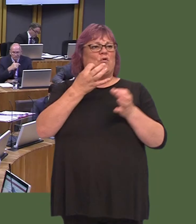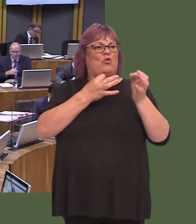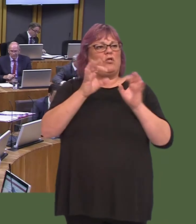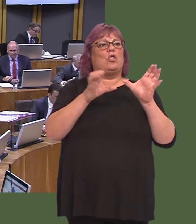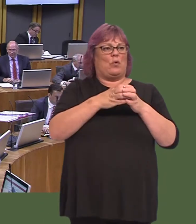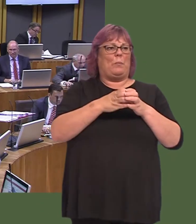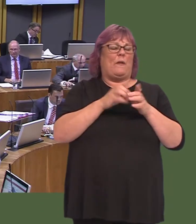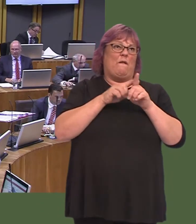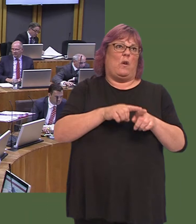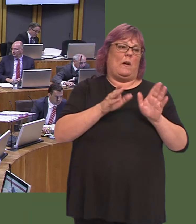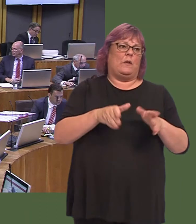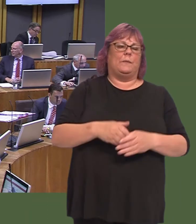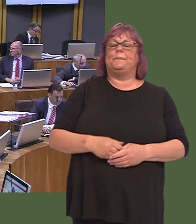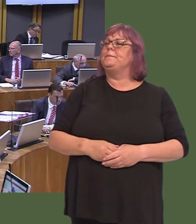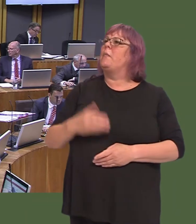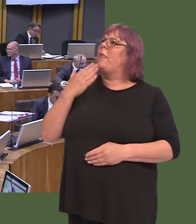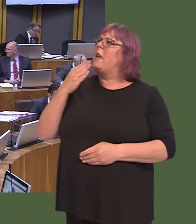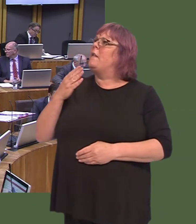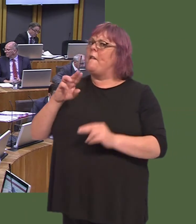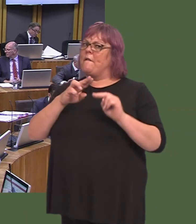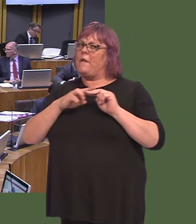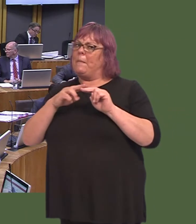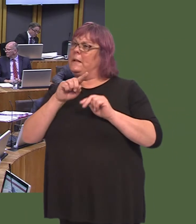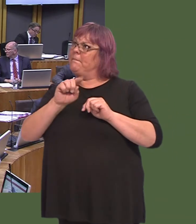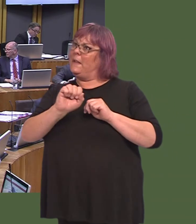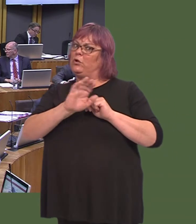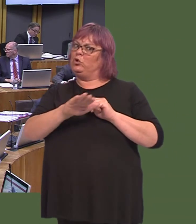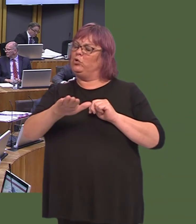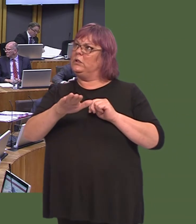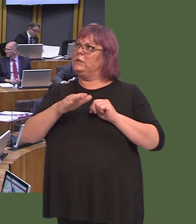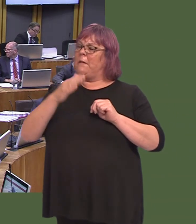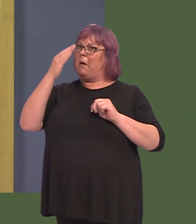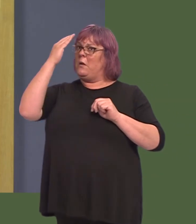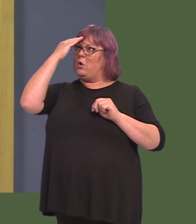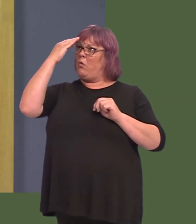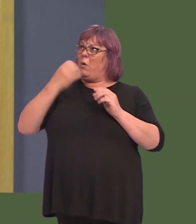Lee Waters AM: Thank you, First Minister. Families with children with neurodevelopmental conditions often report that getting a child